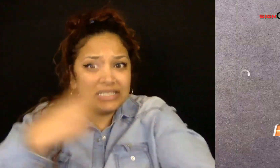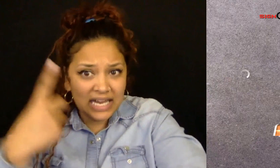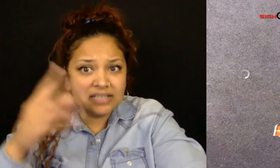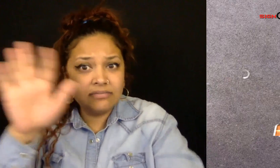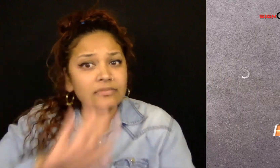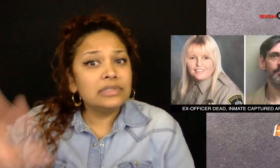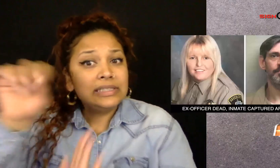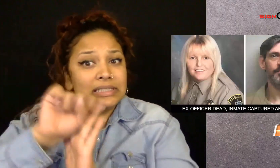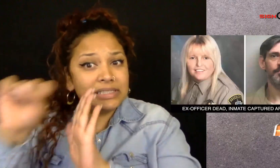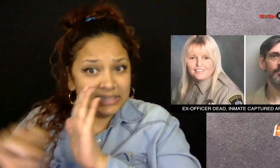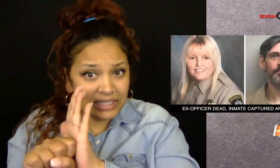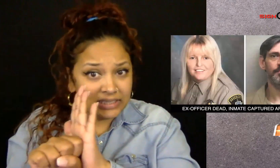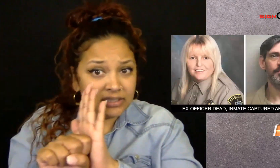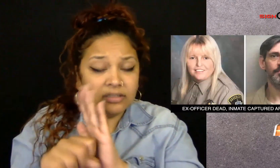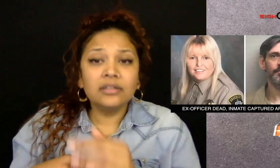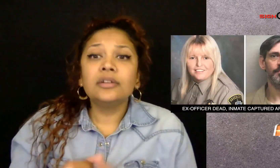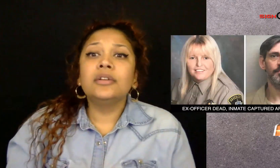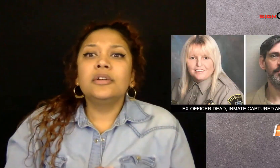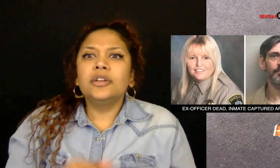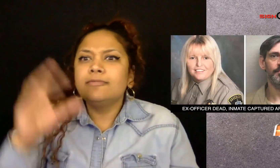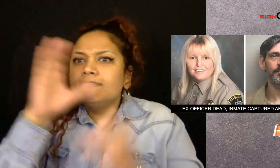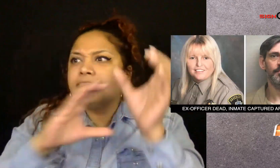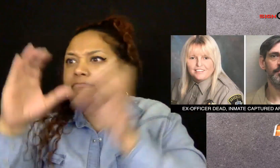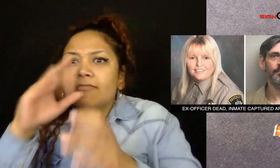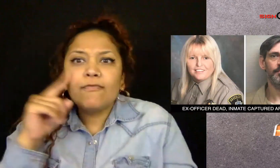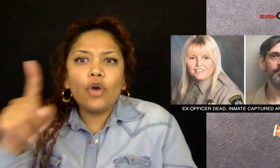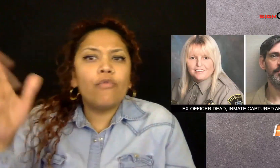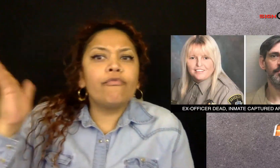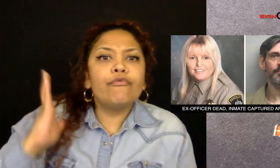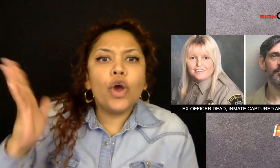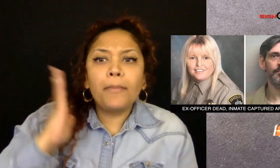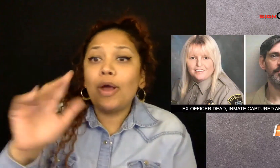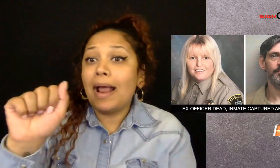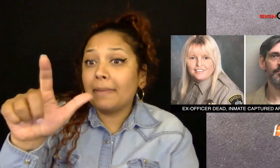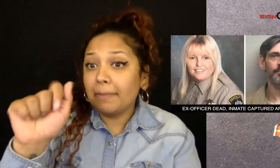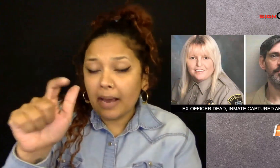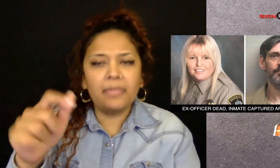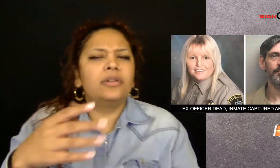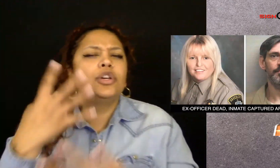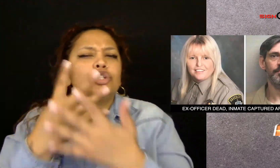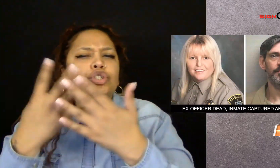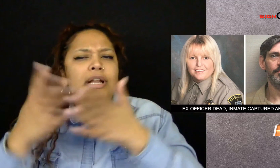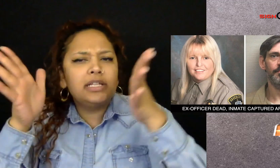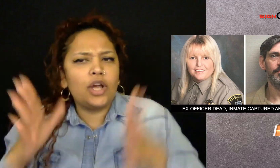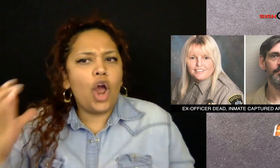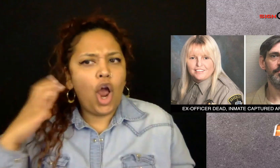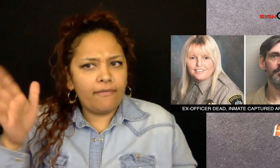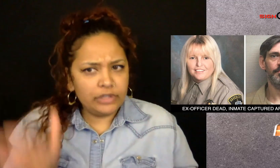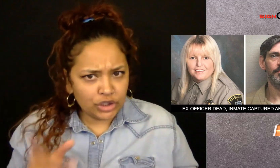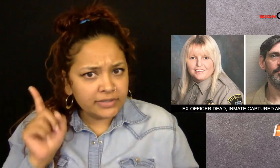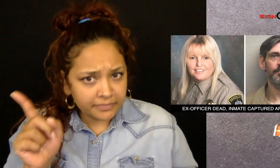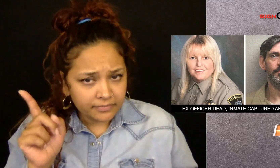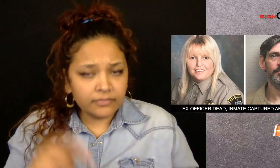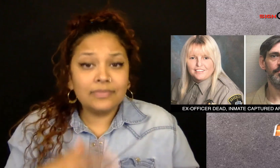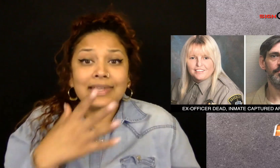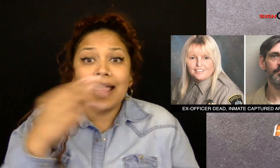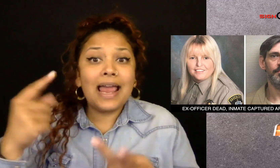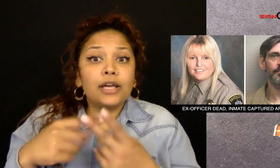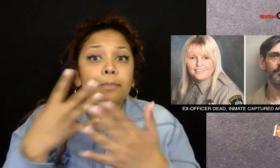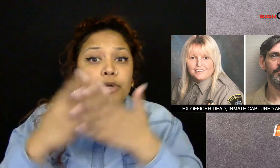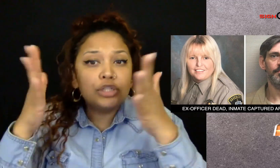the 11 day nationwide manhunt for the former Alabama corrections officer and inmate she